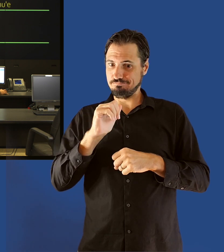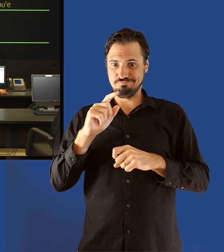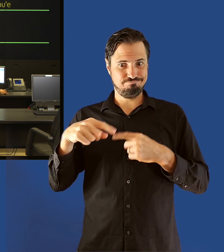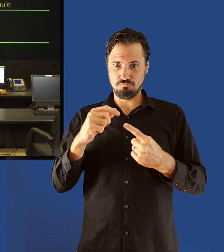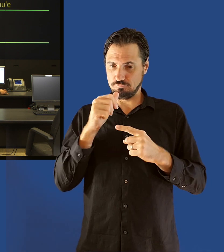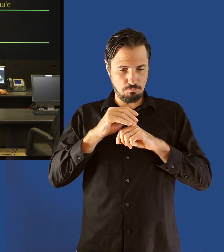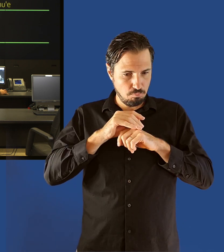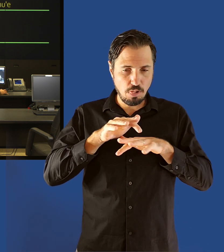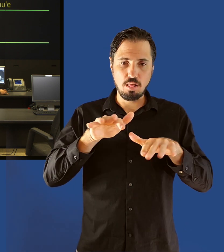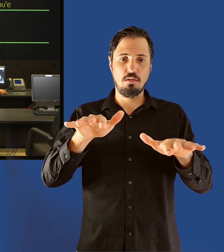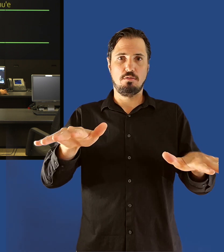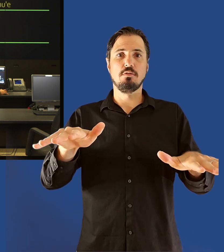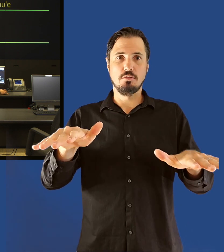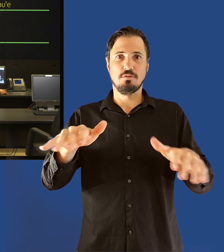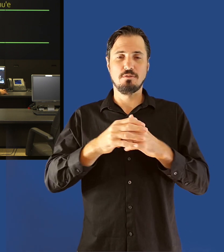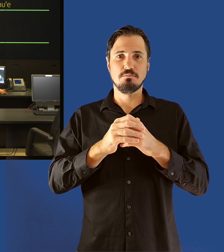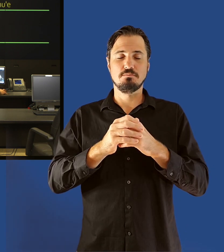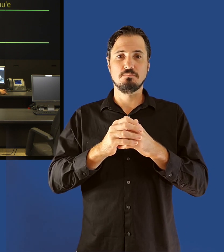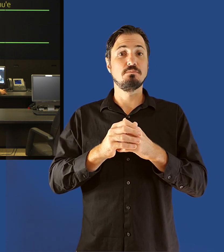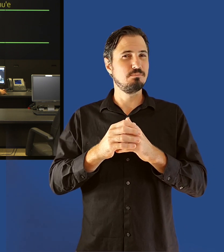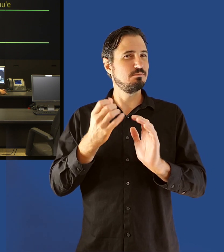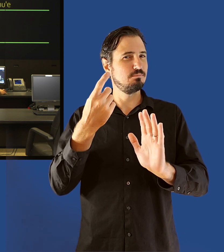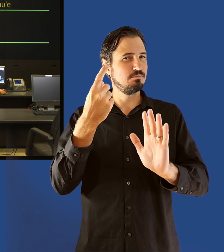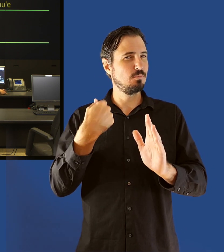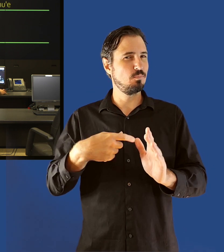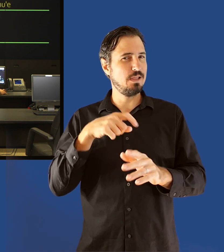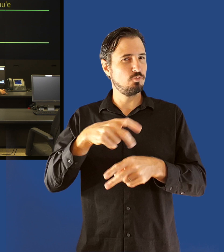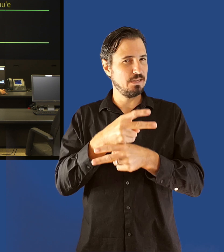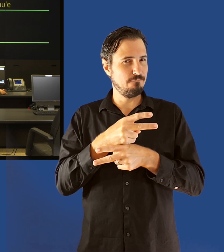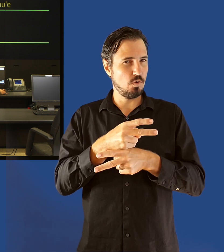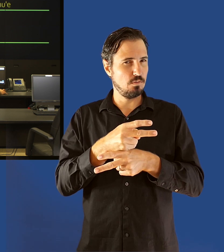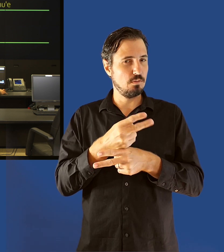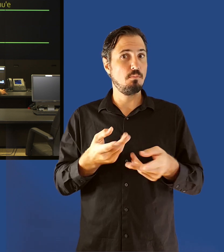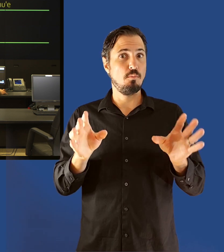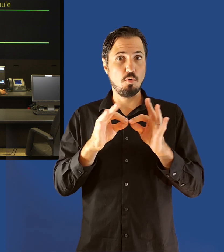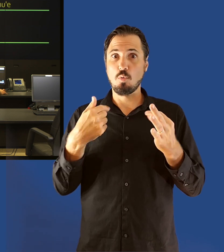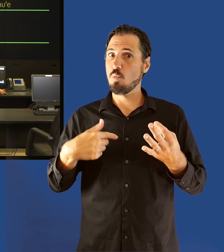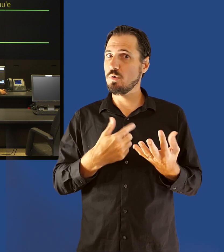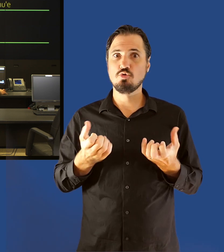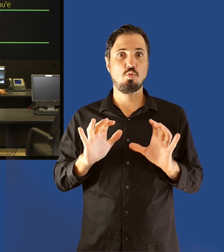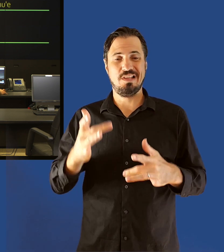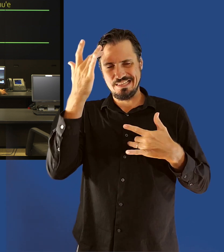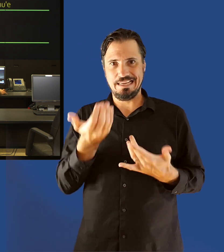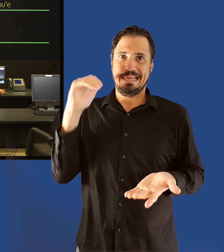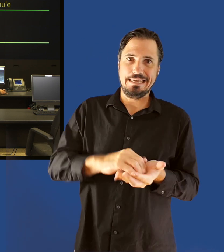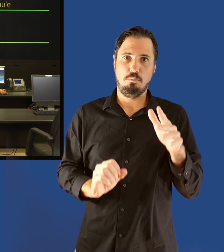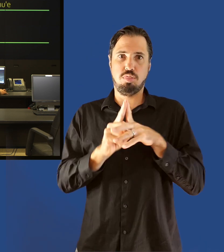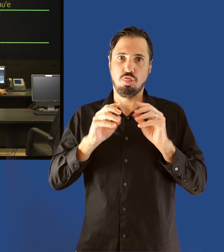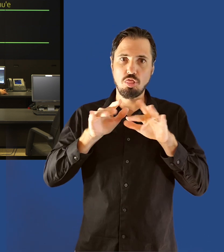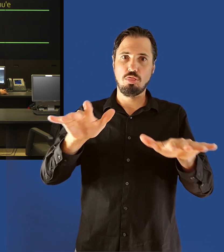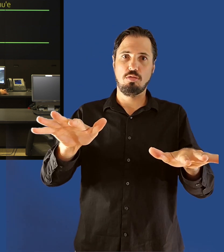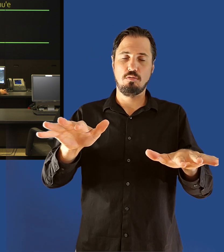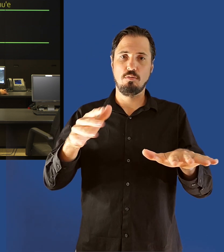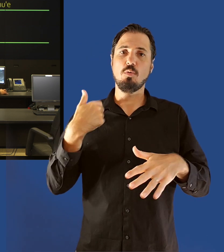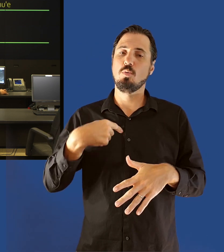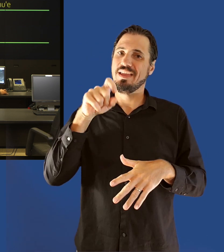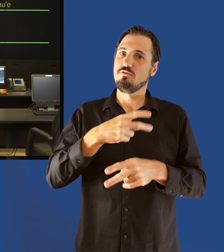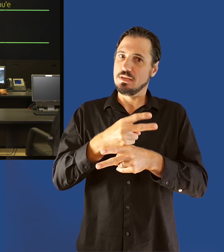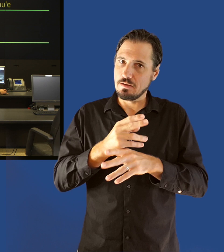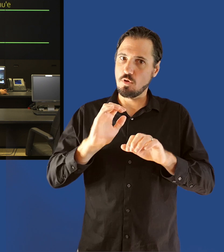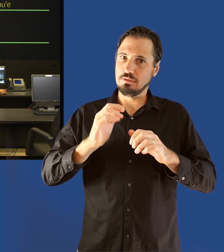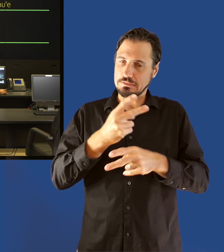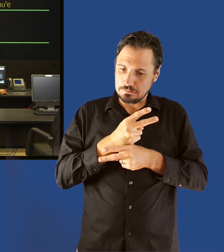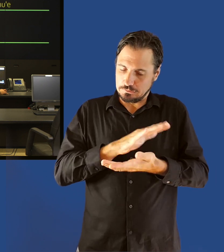But, as always, we must proceed with cautious optimism. We have to continue to be diligent and careful in our personal hygiene and how we interact with one another.